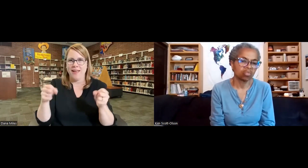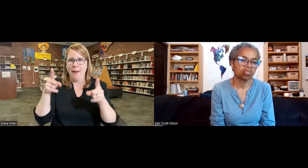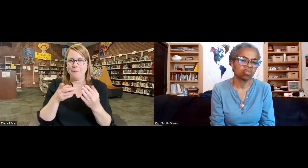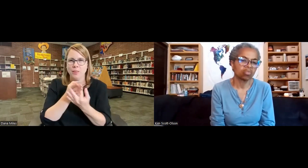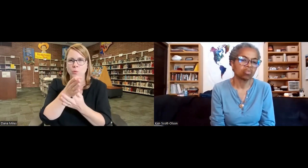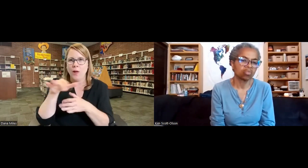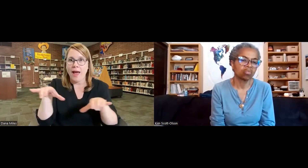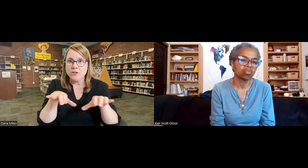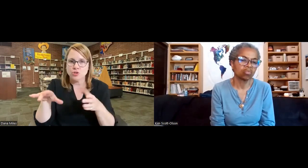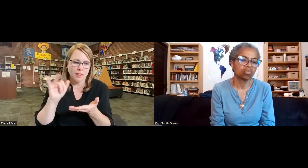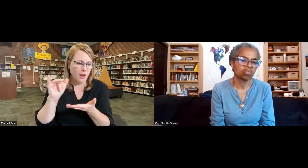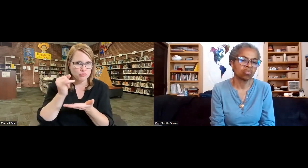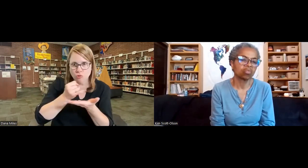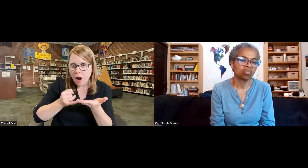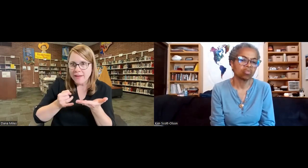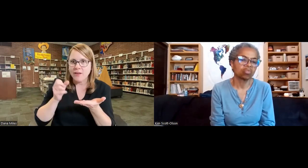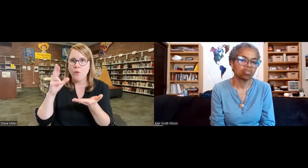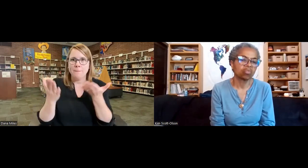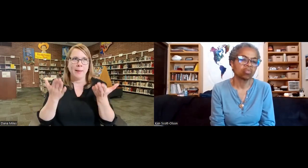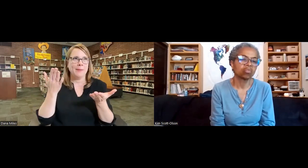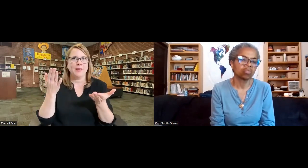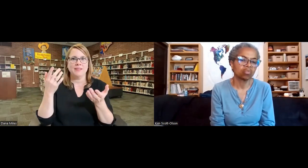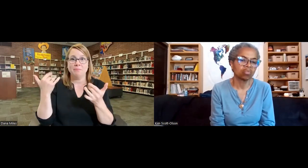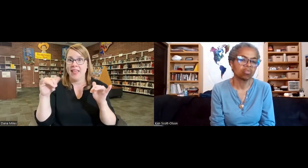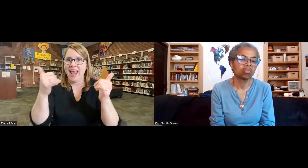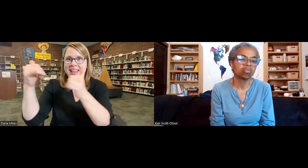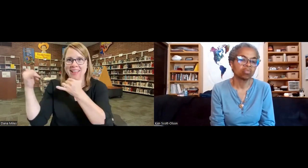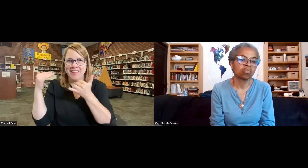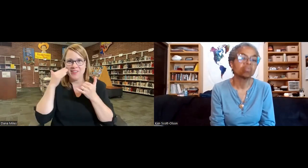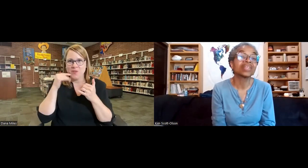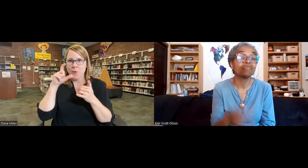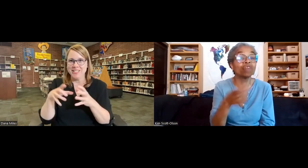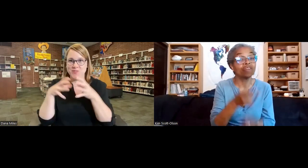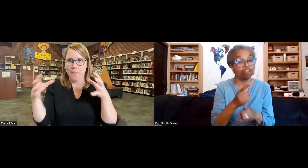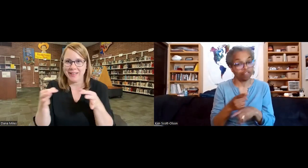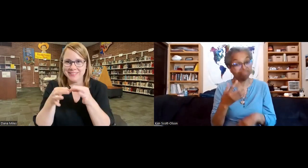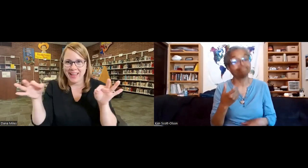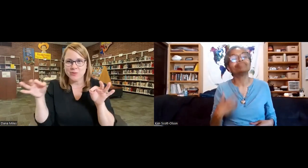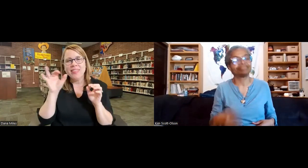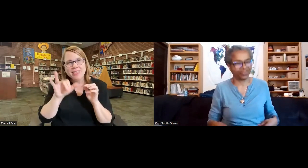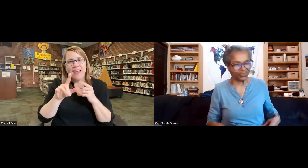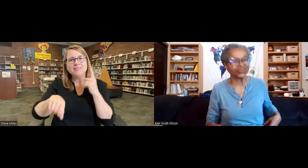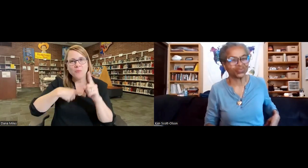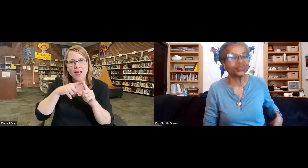Communication can happen through action like drawing, or even with playing there isn’t so much language.